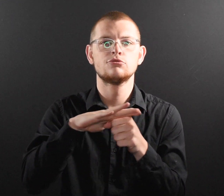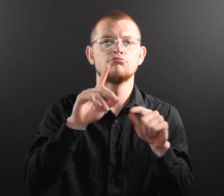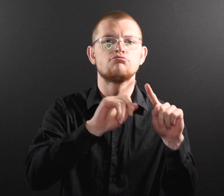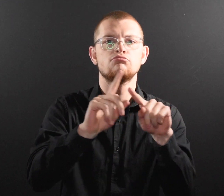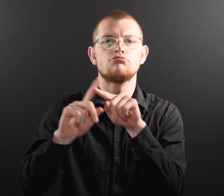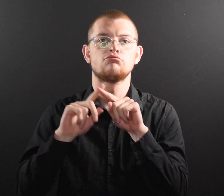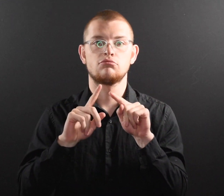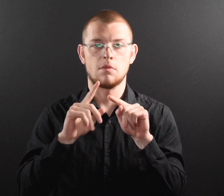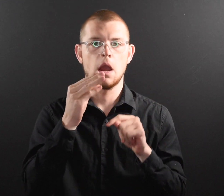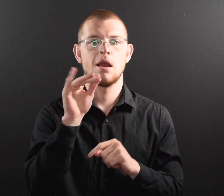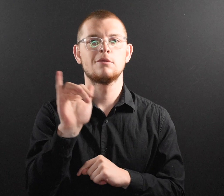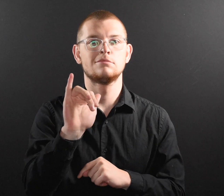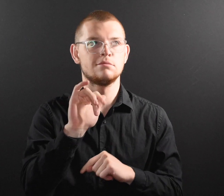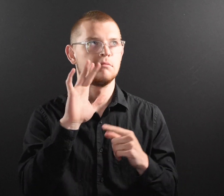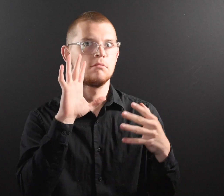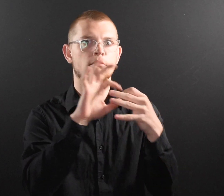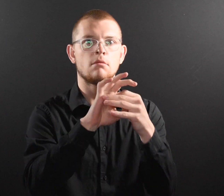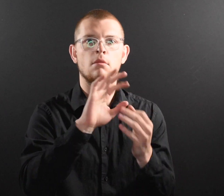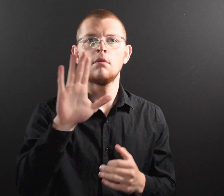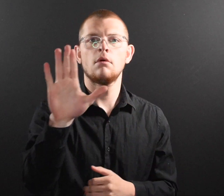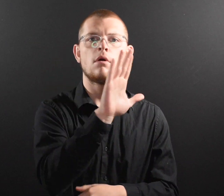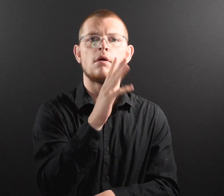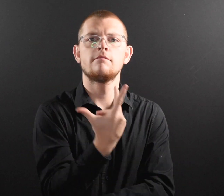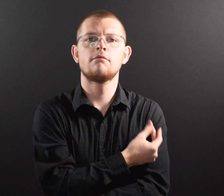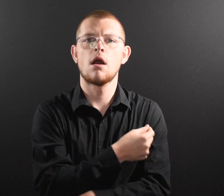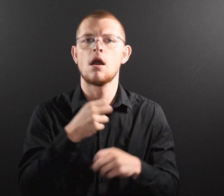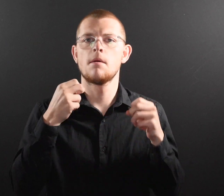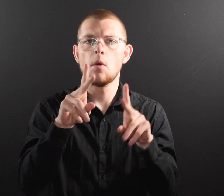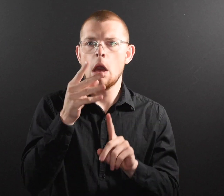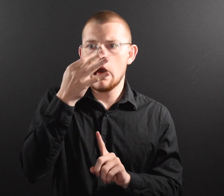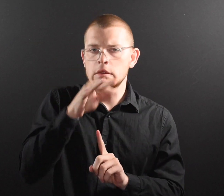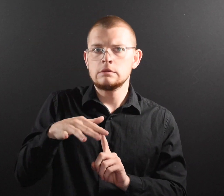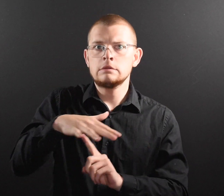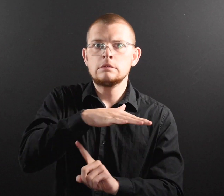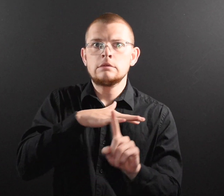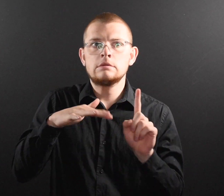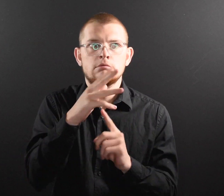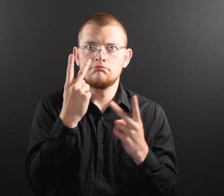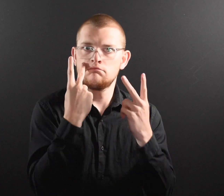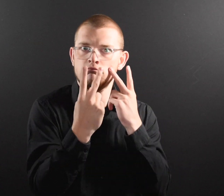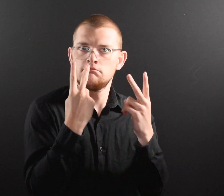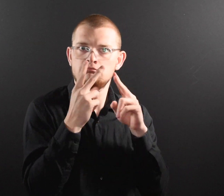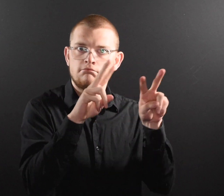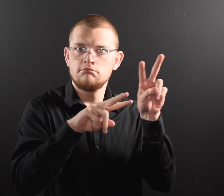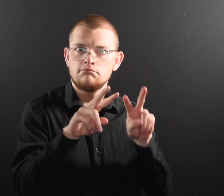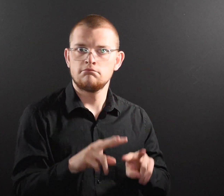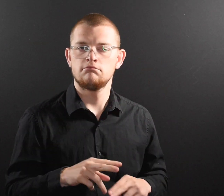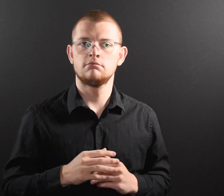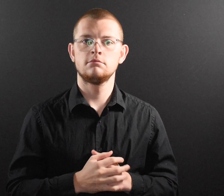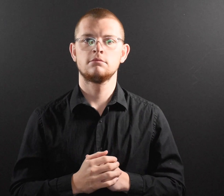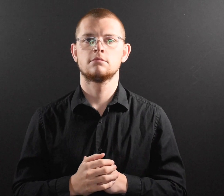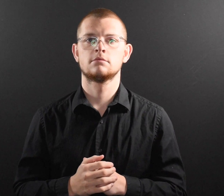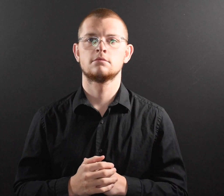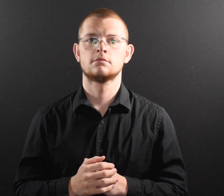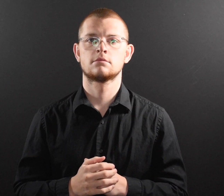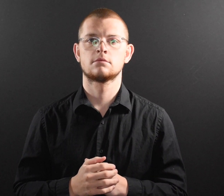to other vaccine opportunities near them. ● Use the state’s Find Vaccine Locations